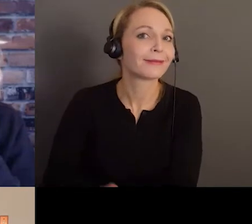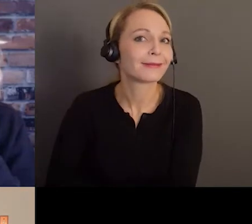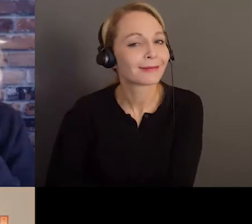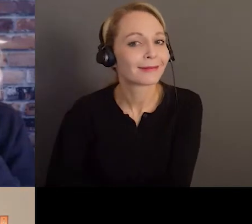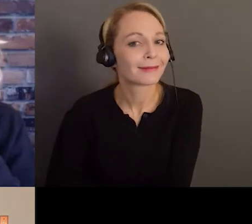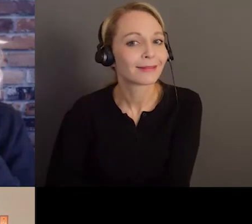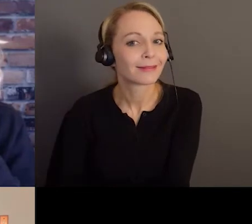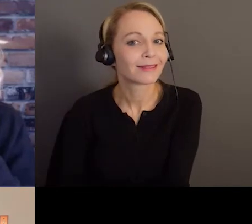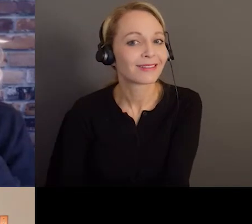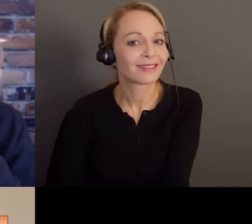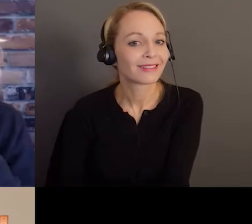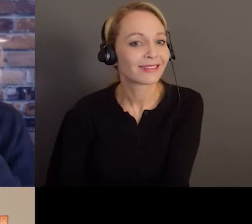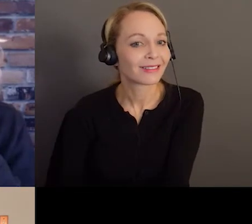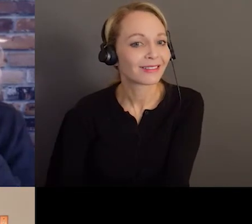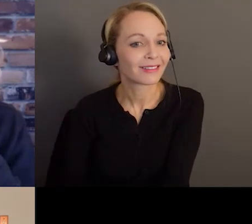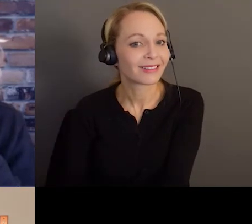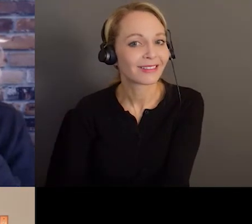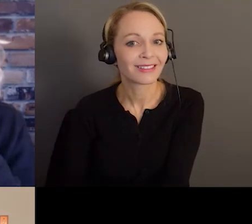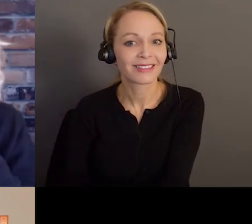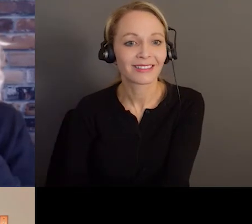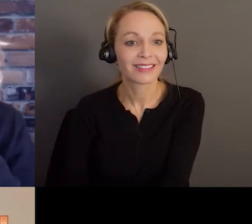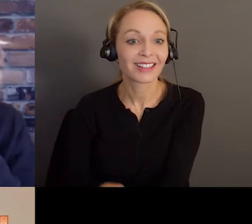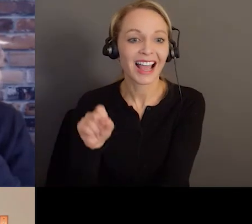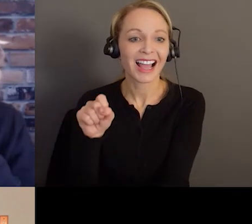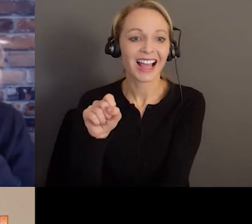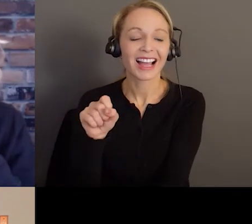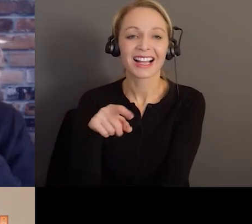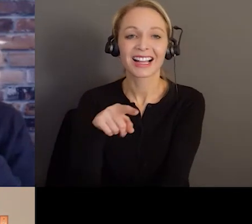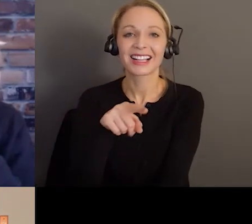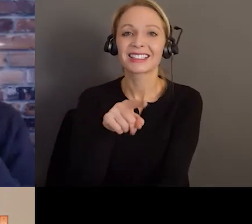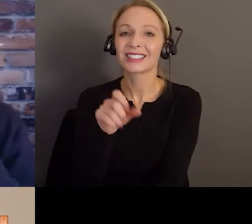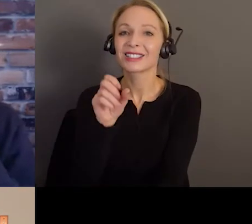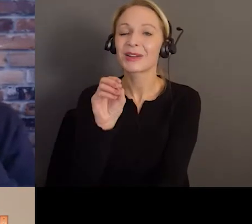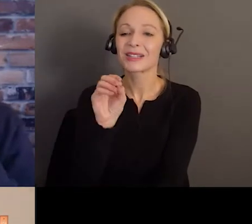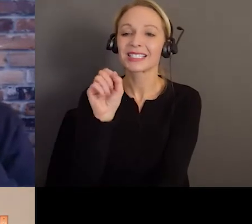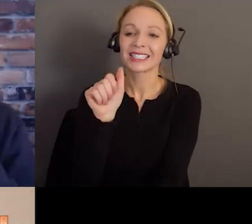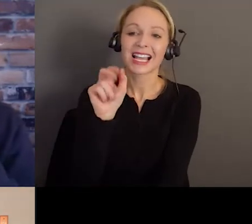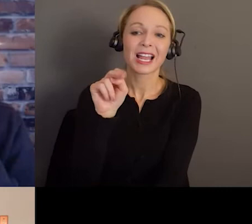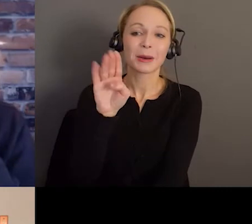SO SANDBOXES ARE CURRENTLY ENTERPRISE EXCLUSIVE.